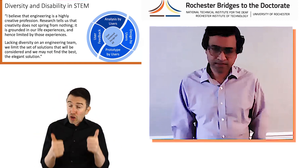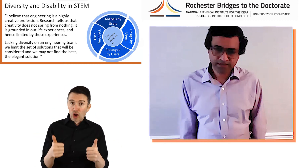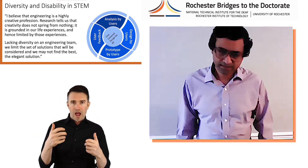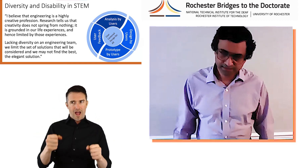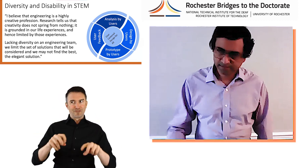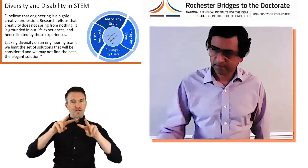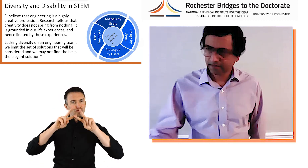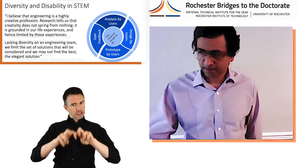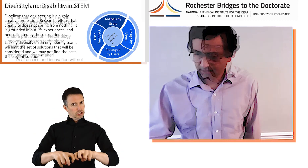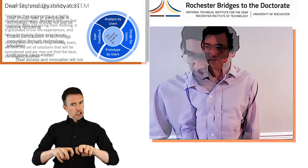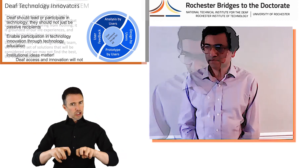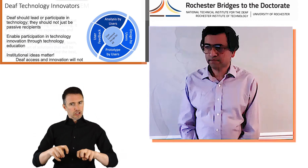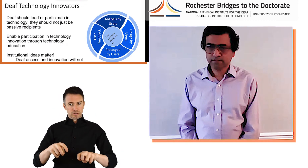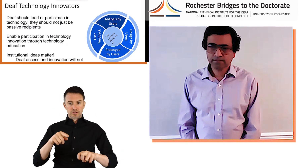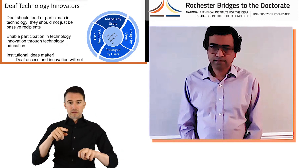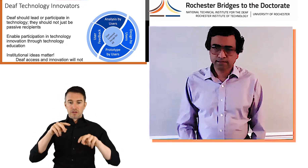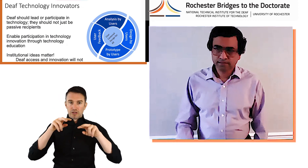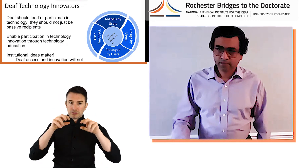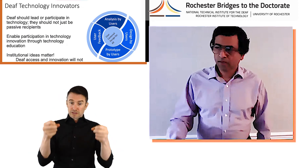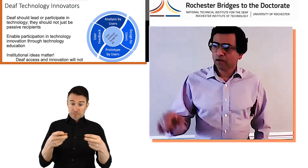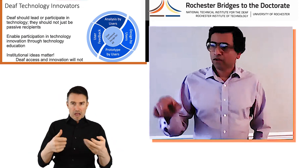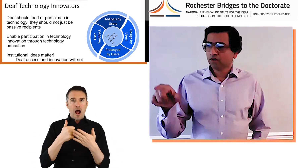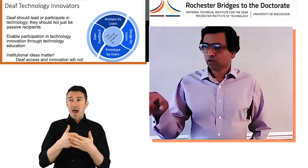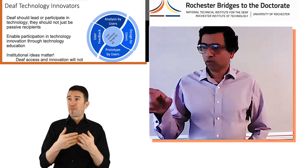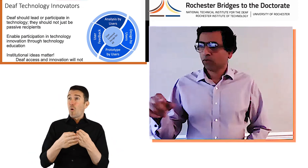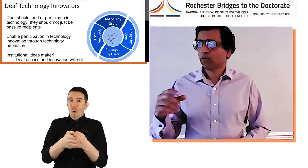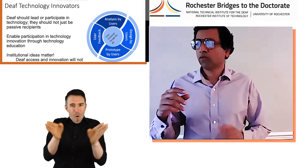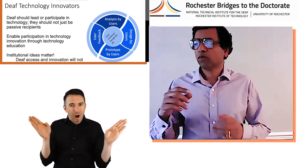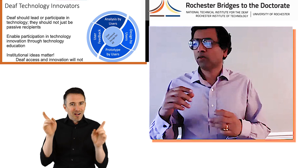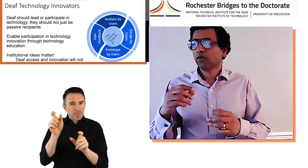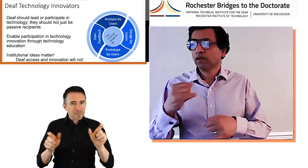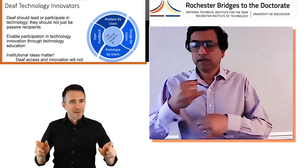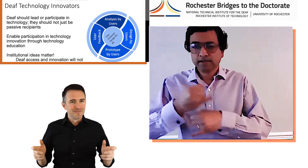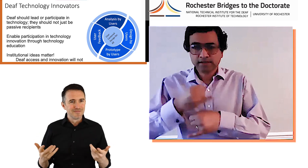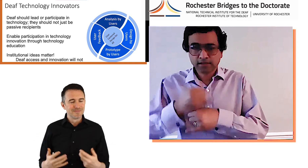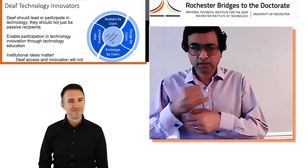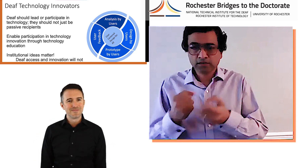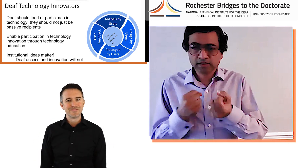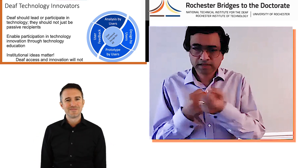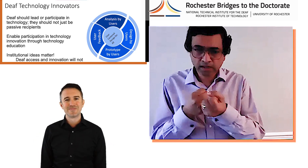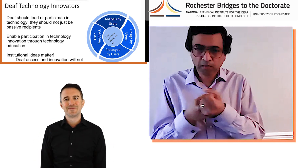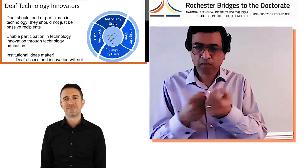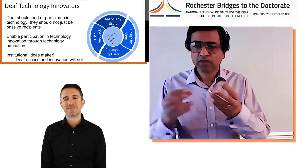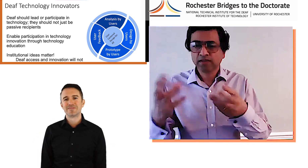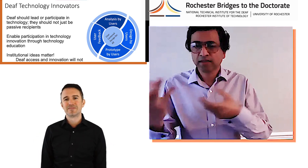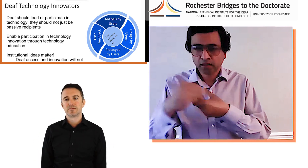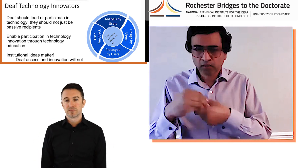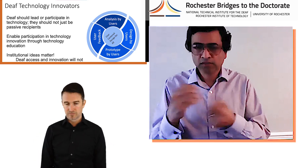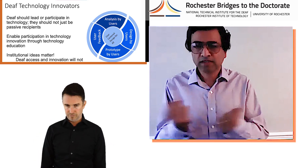and improve user accessibility for everyone, not only deaf people. So, institutional support, inclusion,